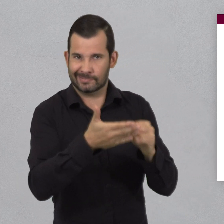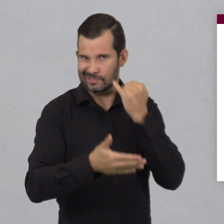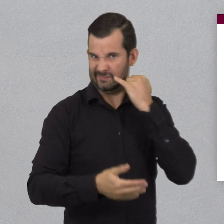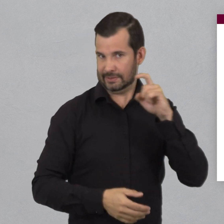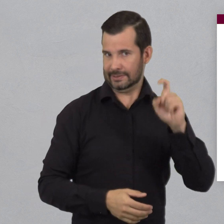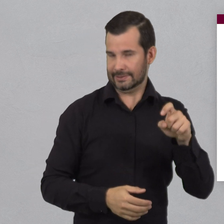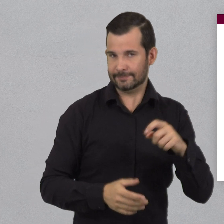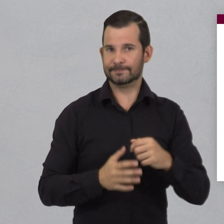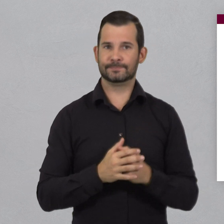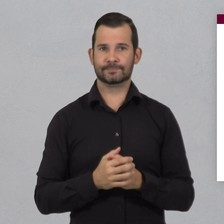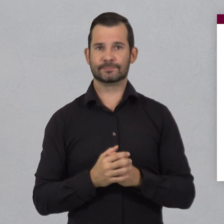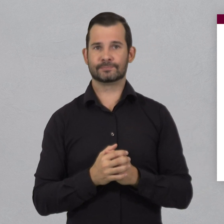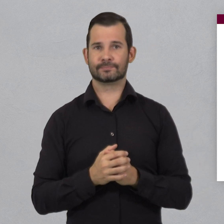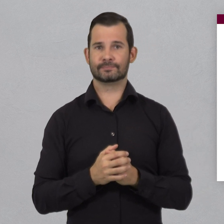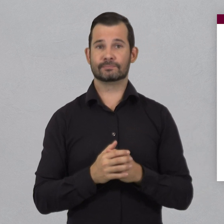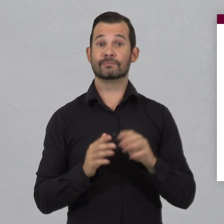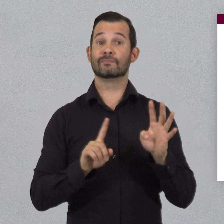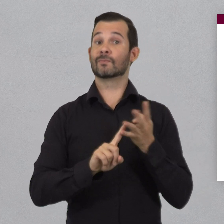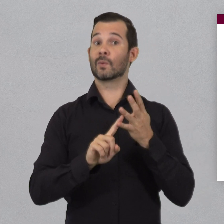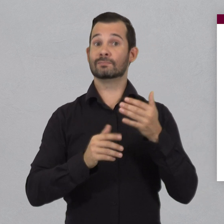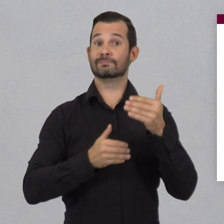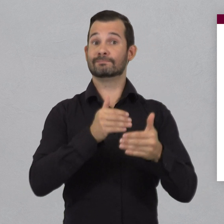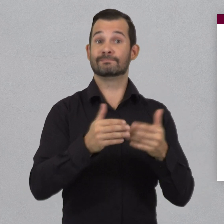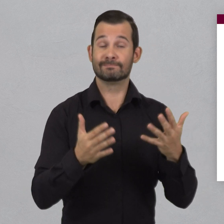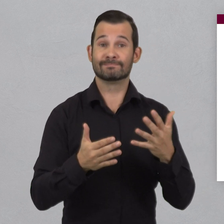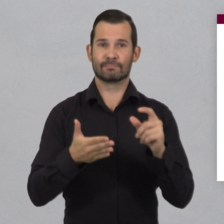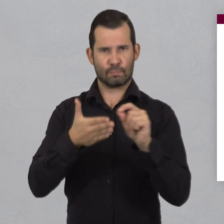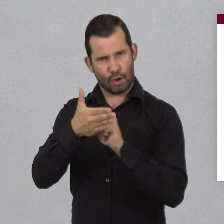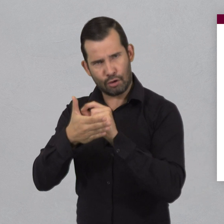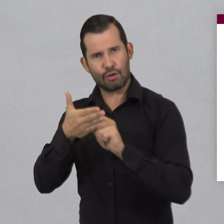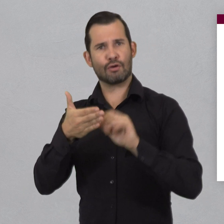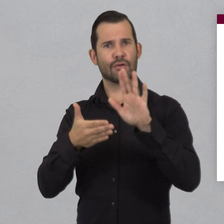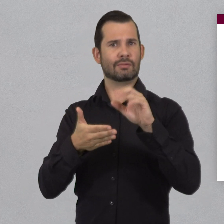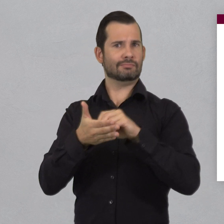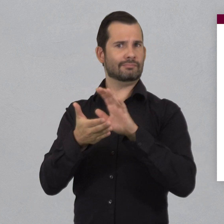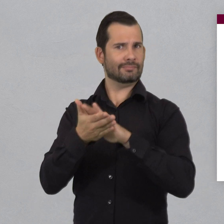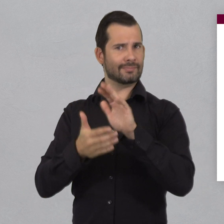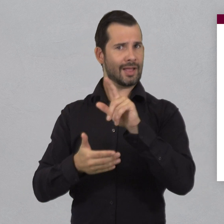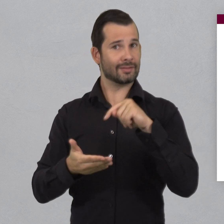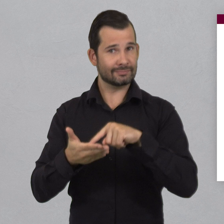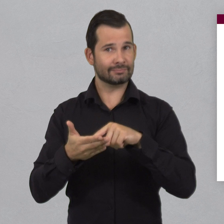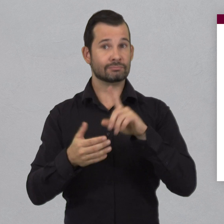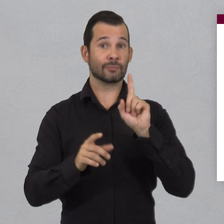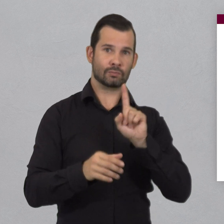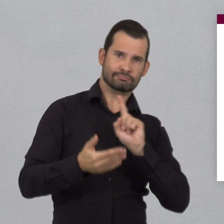mark your ballot, if needed. STEP 4: Mark your ballot